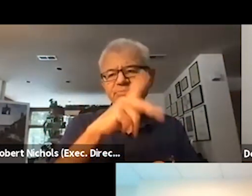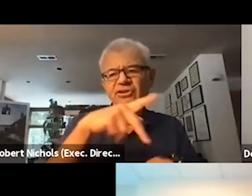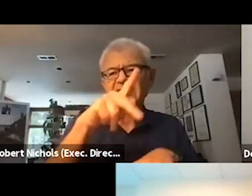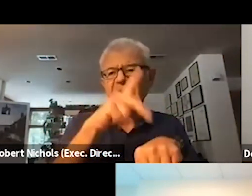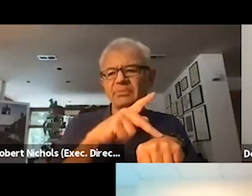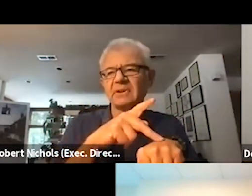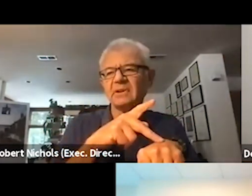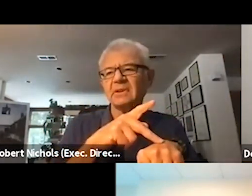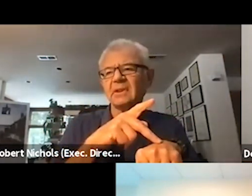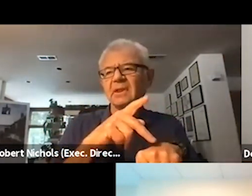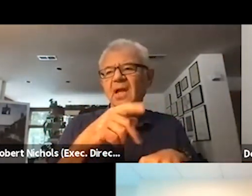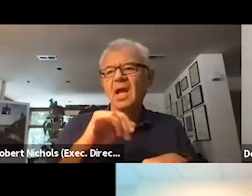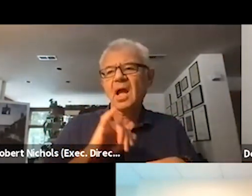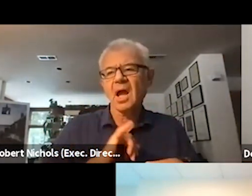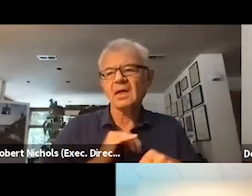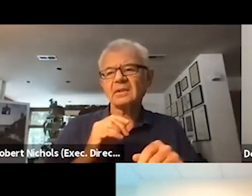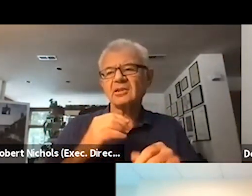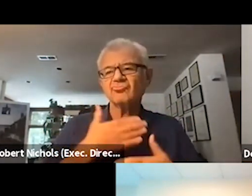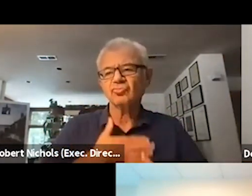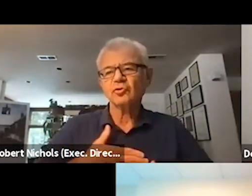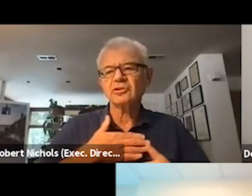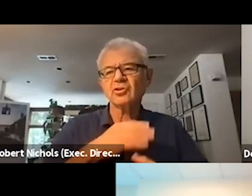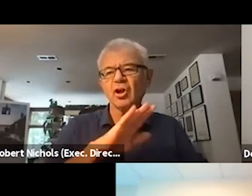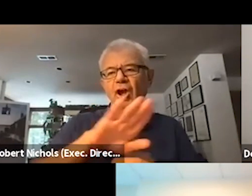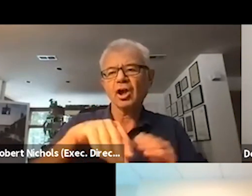in terms of DeafSpace and DeafSpace principles.